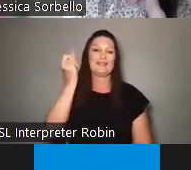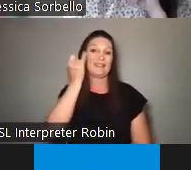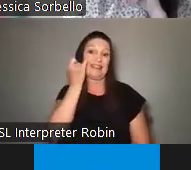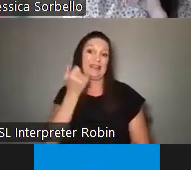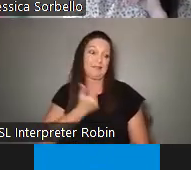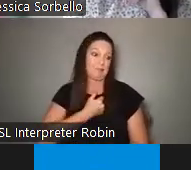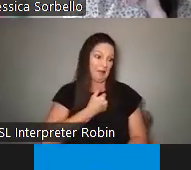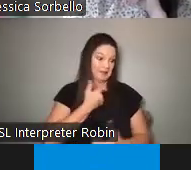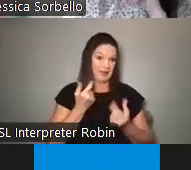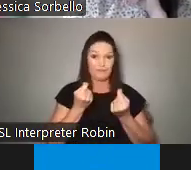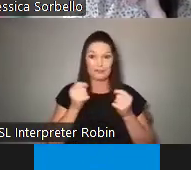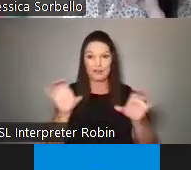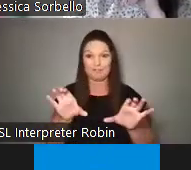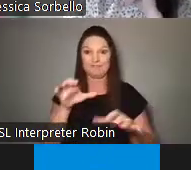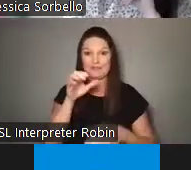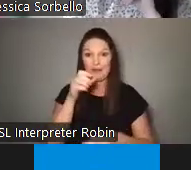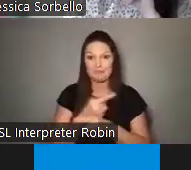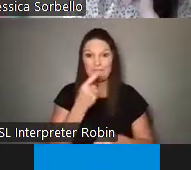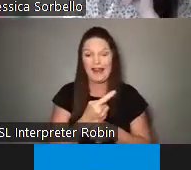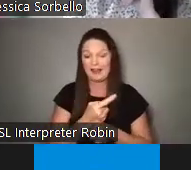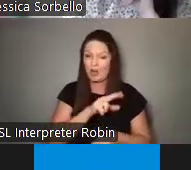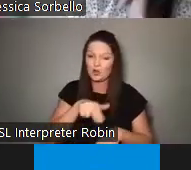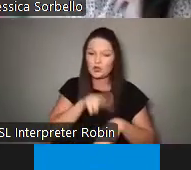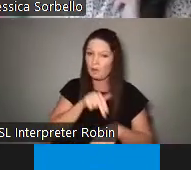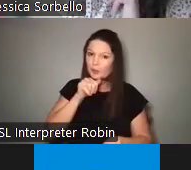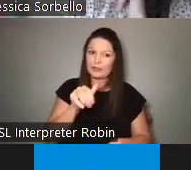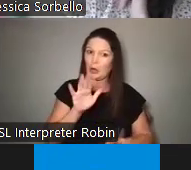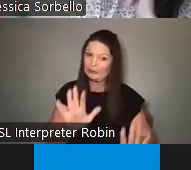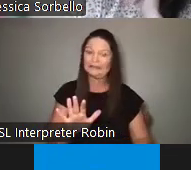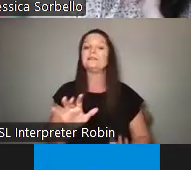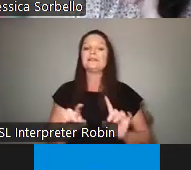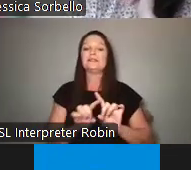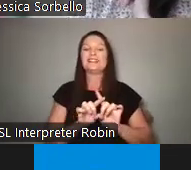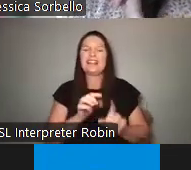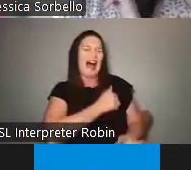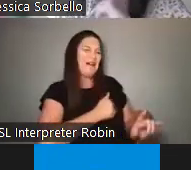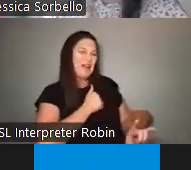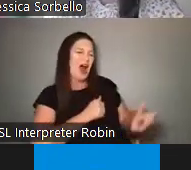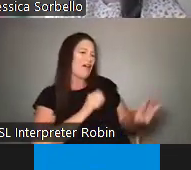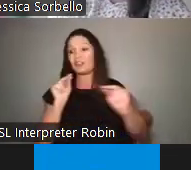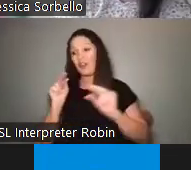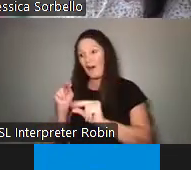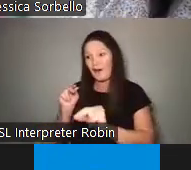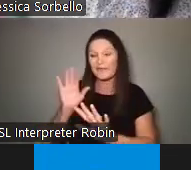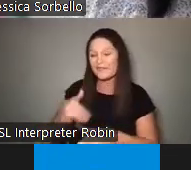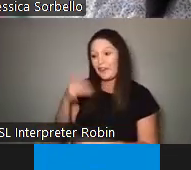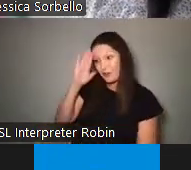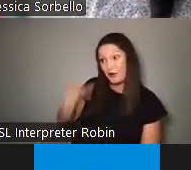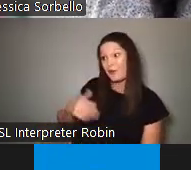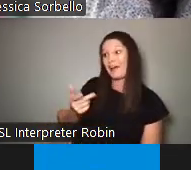»BLAISE BRYANT: You know what , this is a good thing. This does help the webinar be more interactive. So, if this works